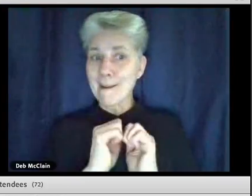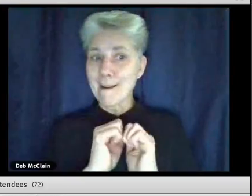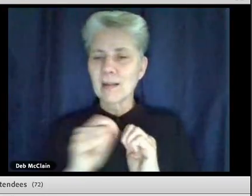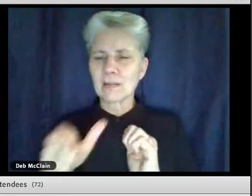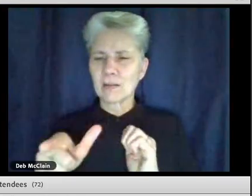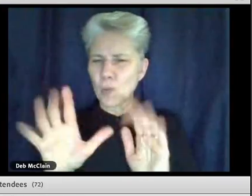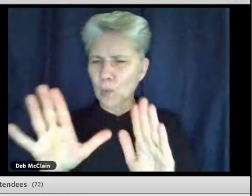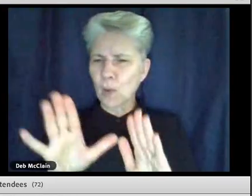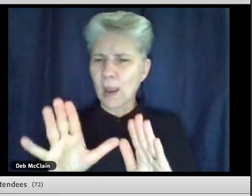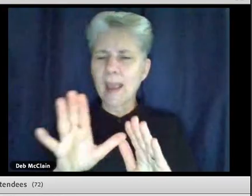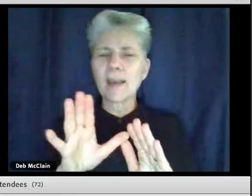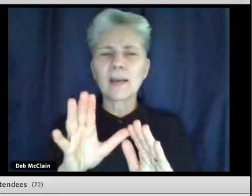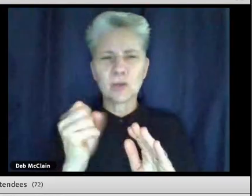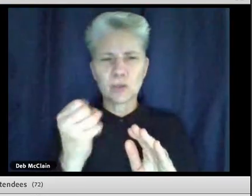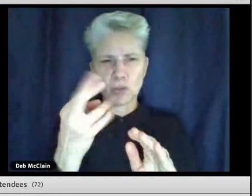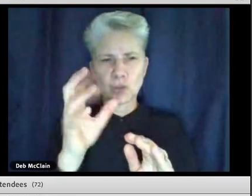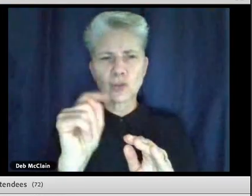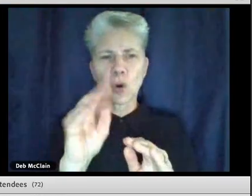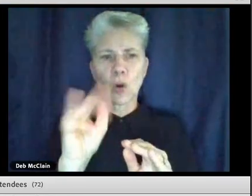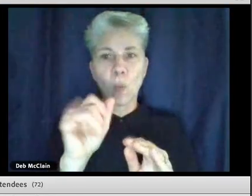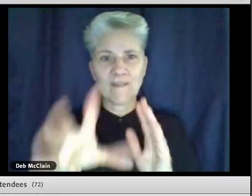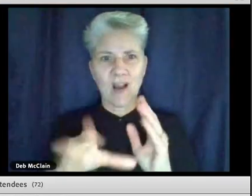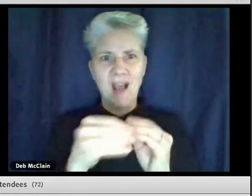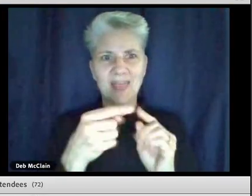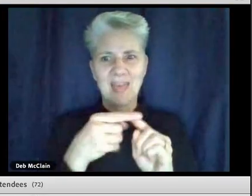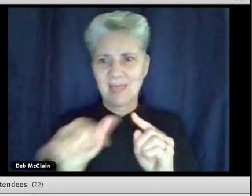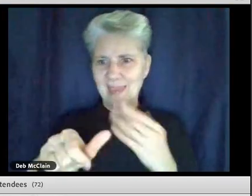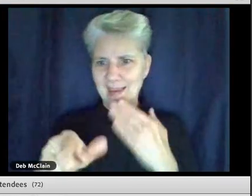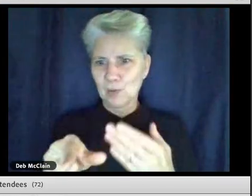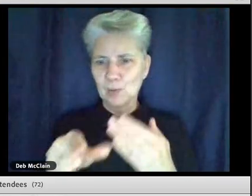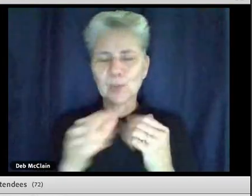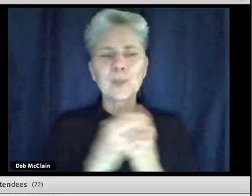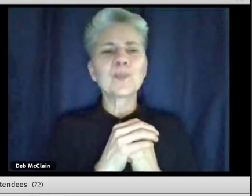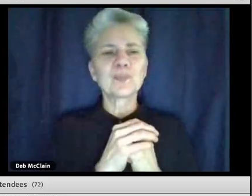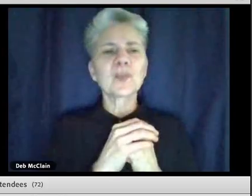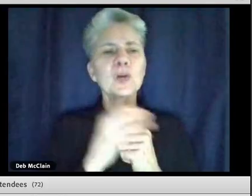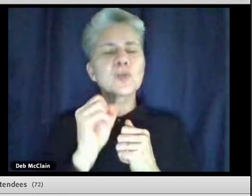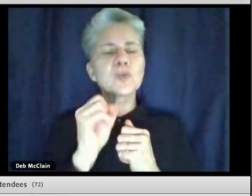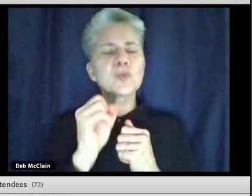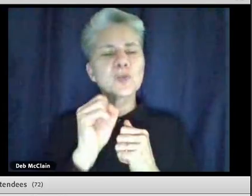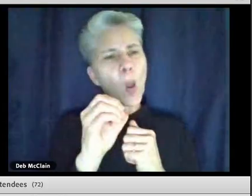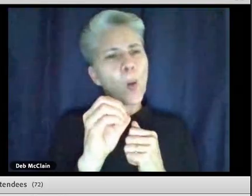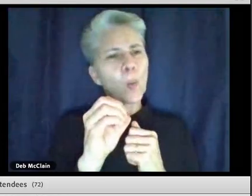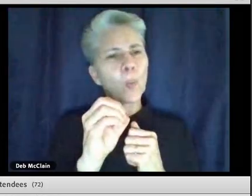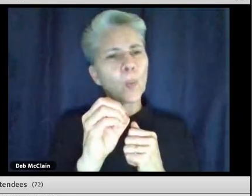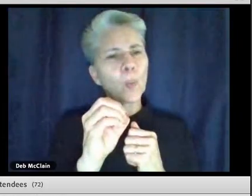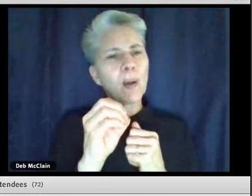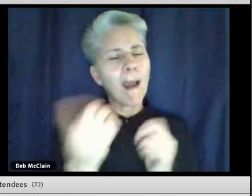by some of those tips that I talked about. Yeah, okay, great, "Short Wave," I'll put that on my list.